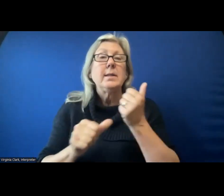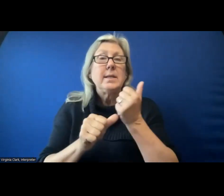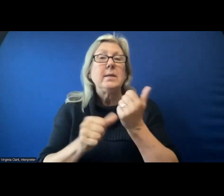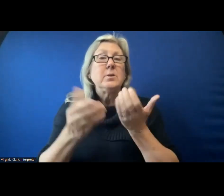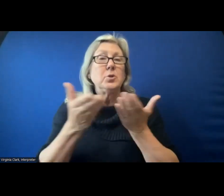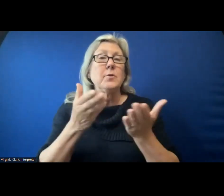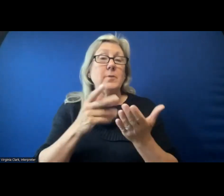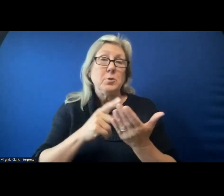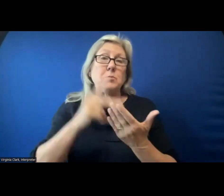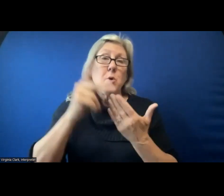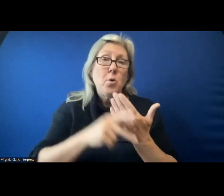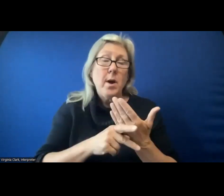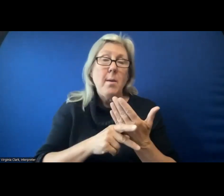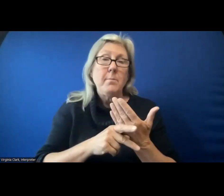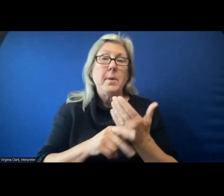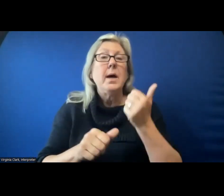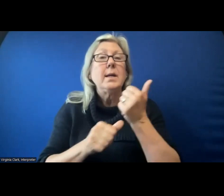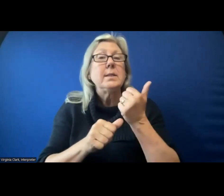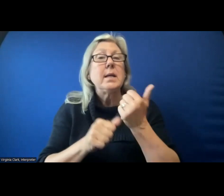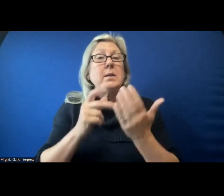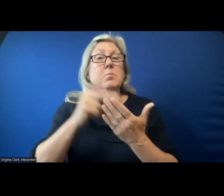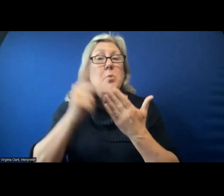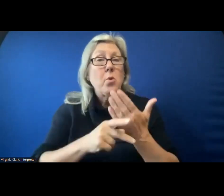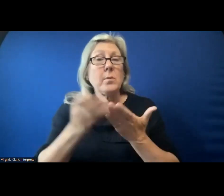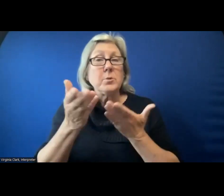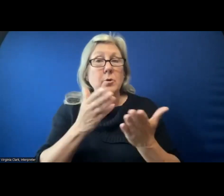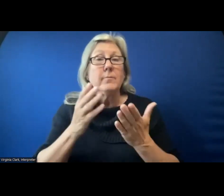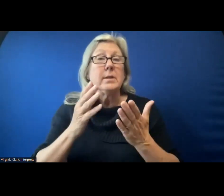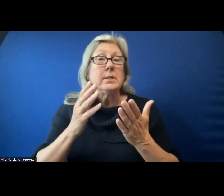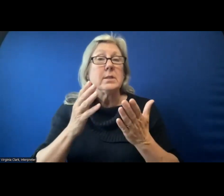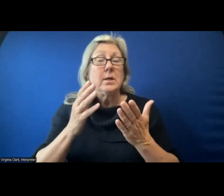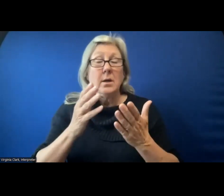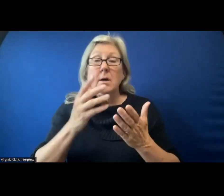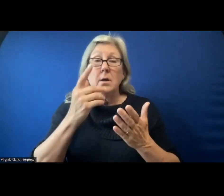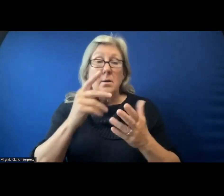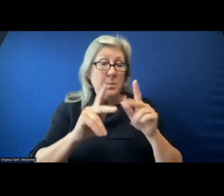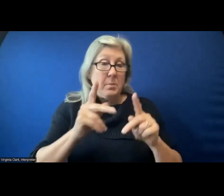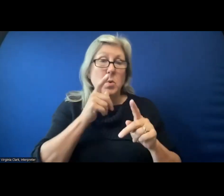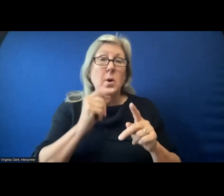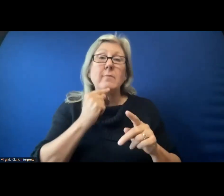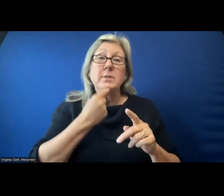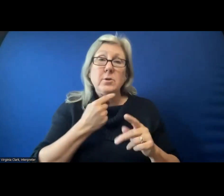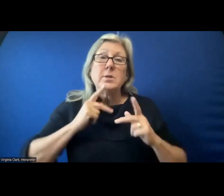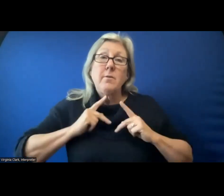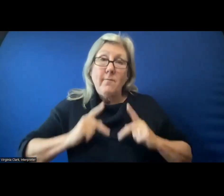Attendance services gives people who have serious physical disabilities assistance with